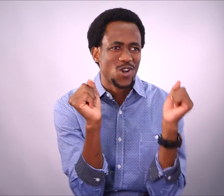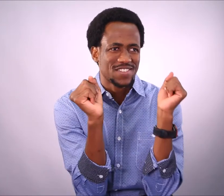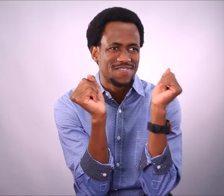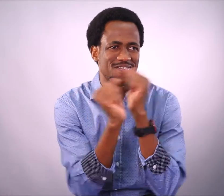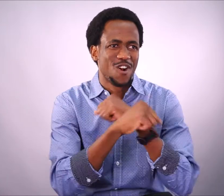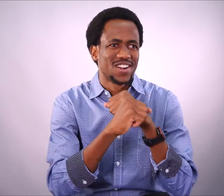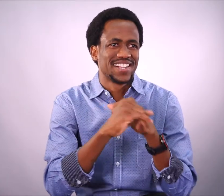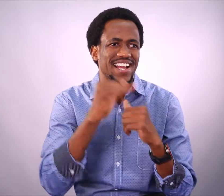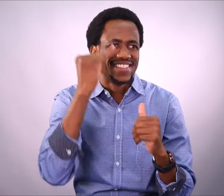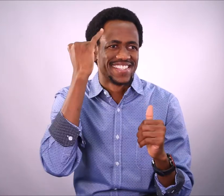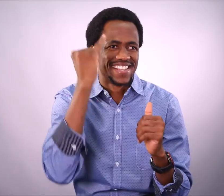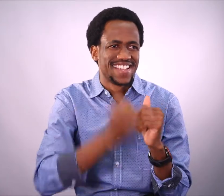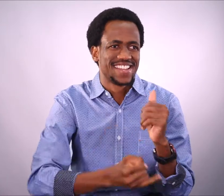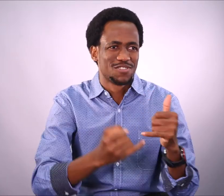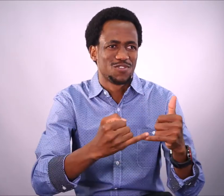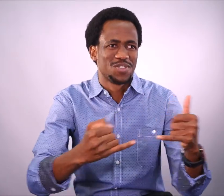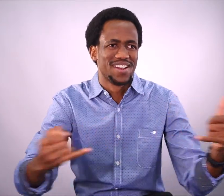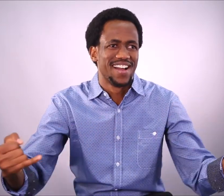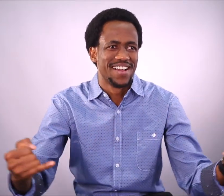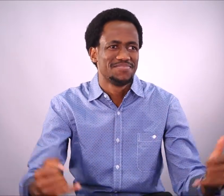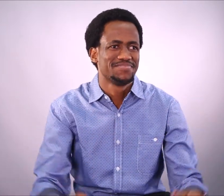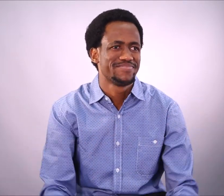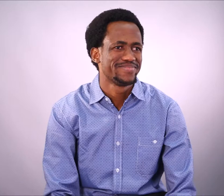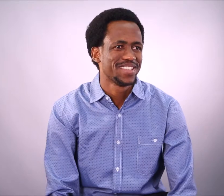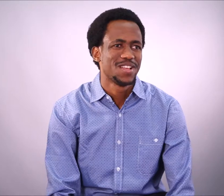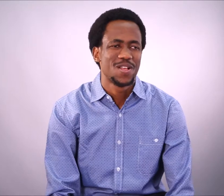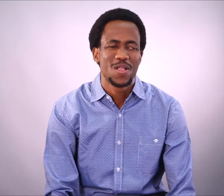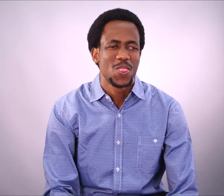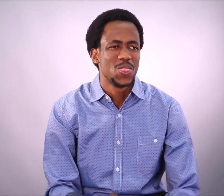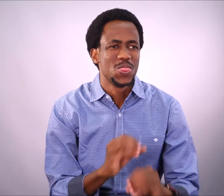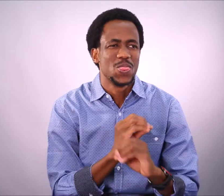I always fight to the end, to the finish line.